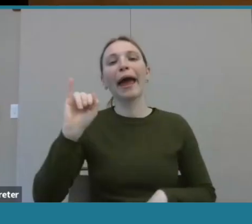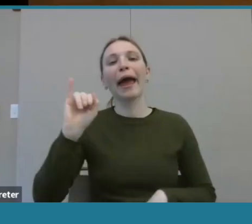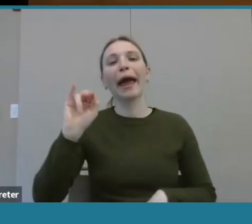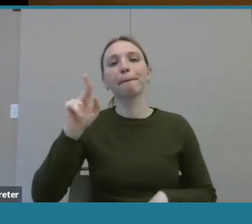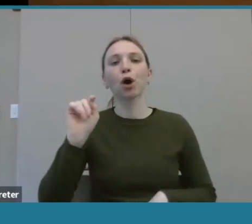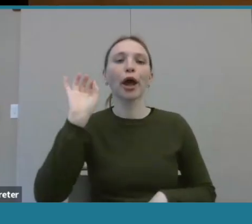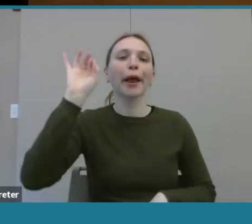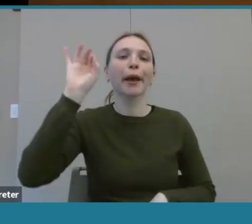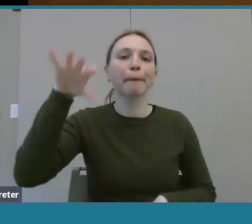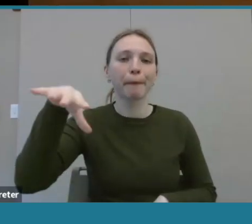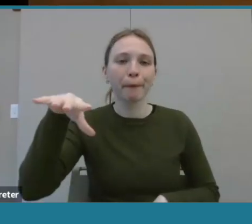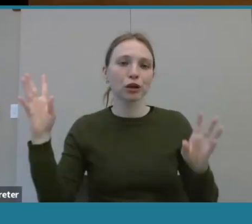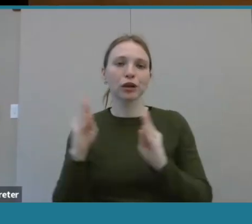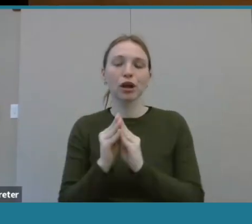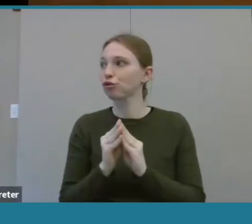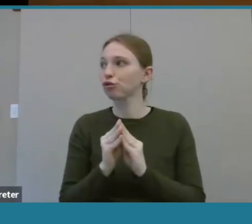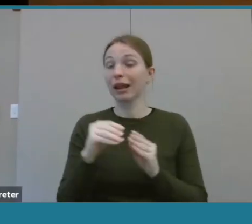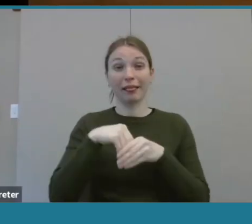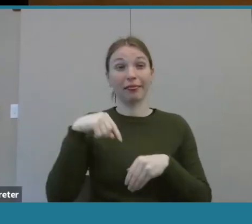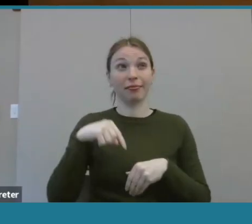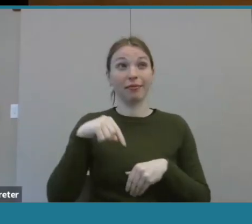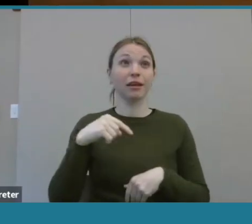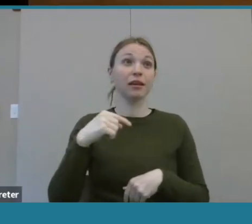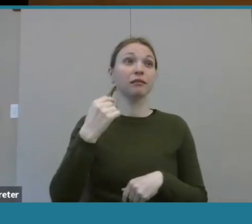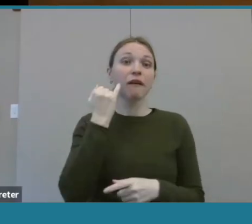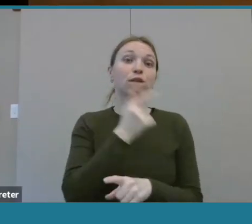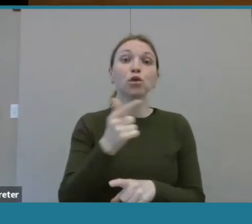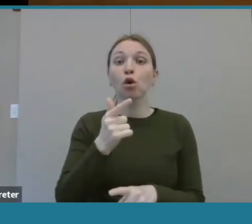if this interests you, if you think that co-creation is something that you want